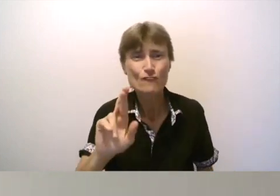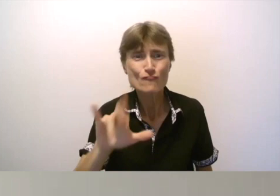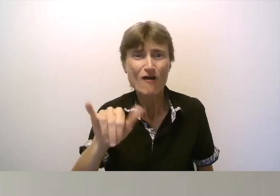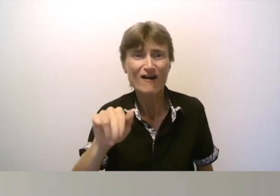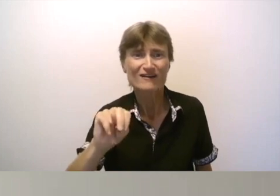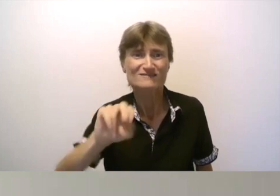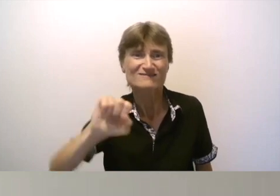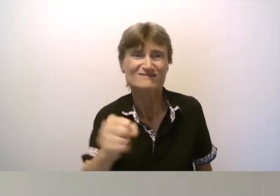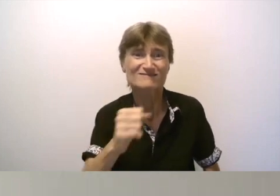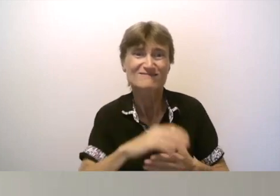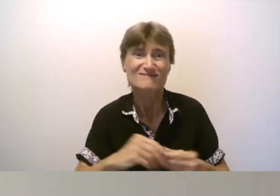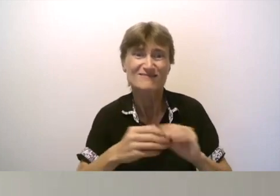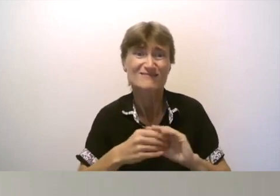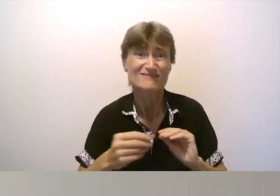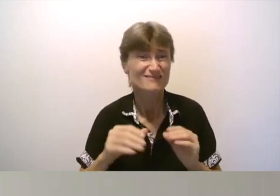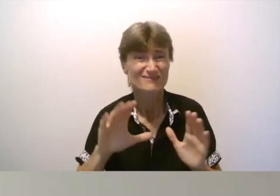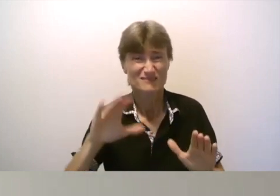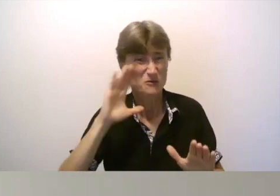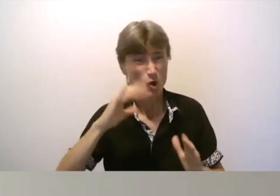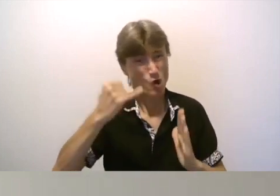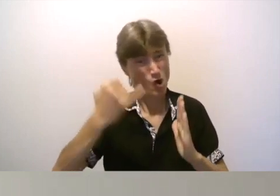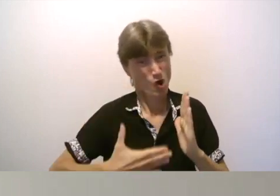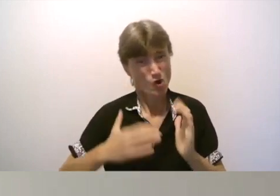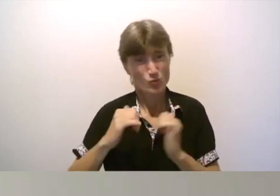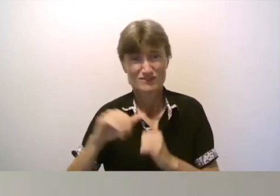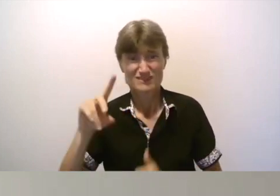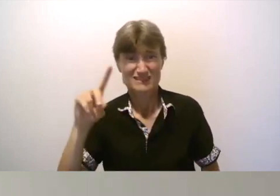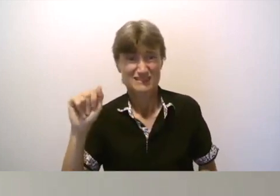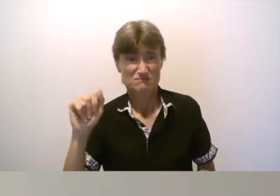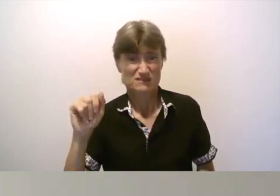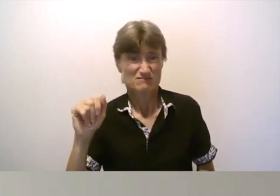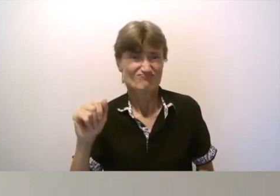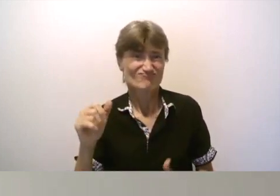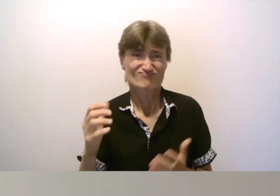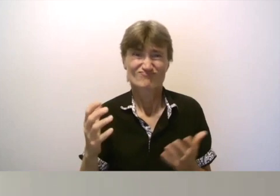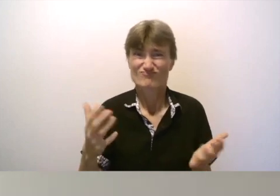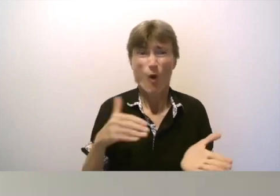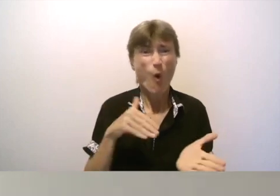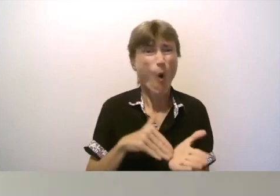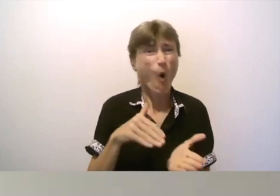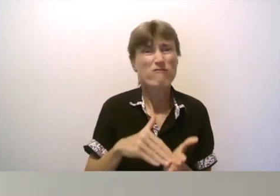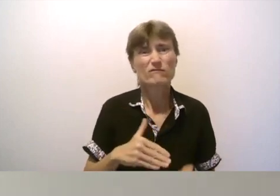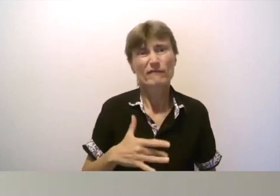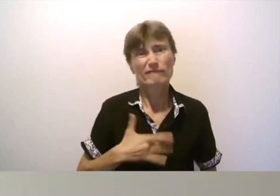no expectation that you're ever going to get any money for it so you just keep making because that's all you can